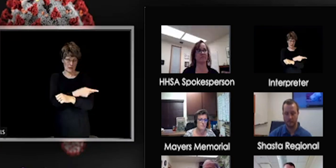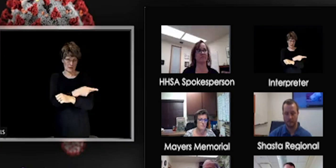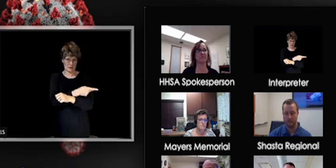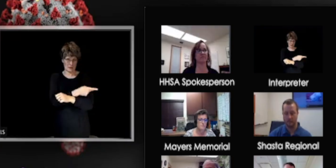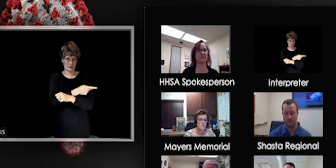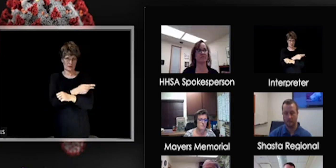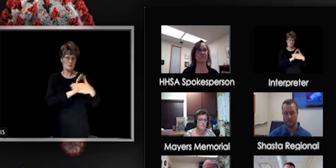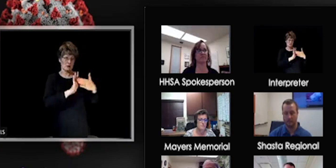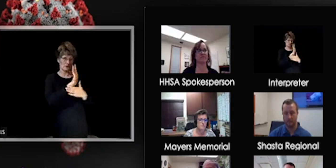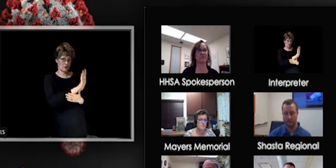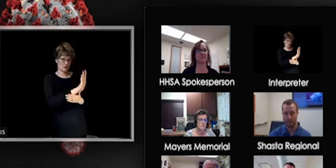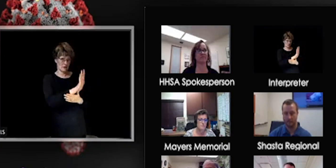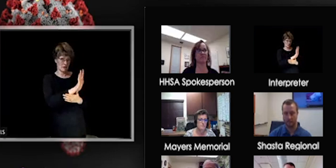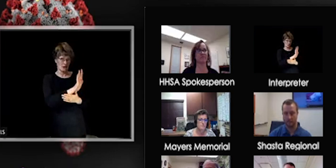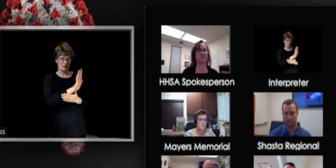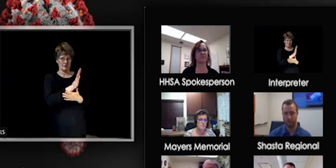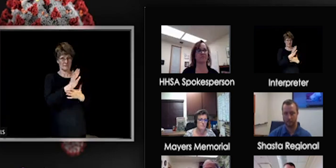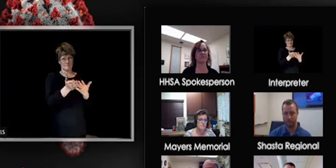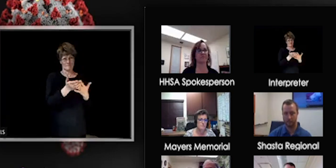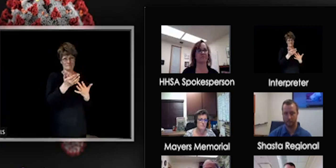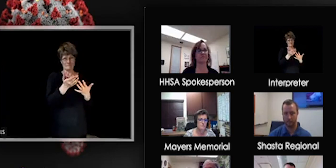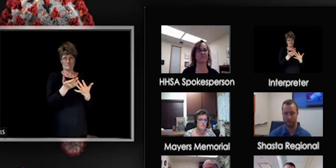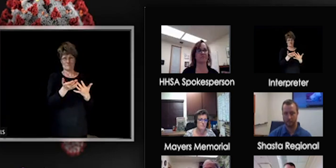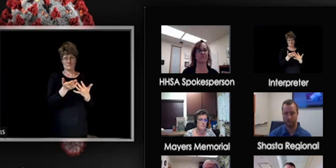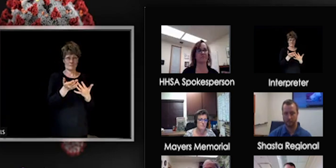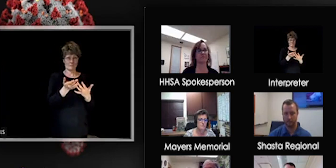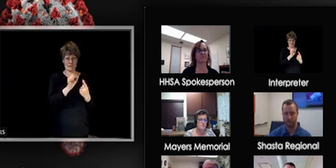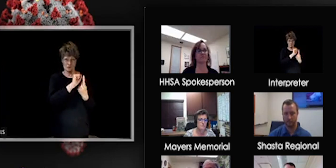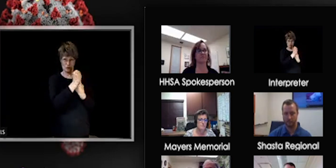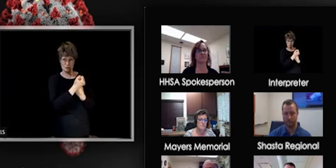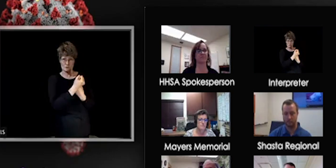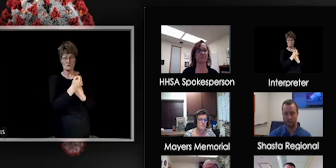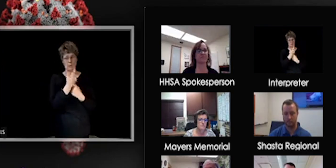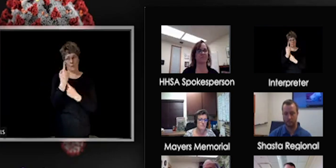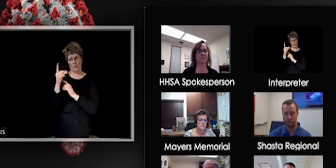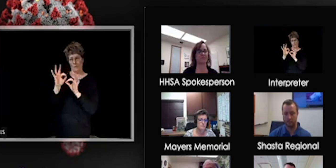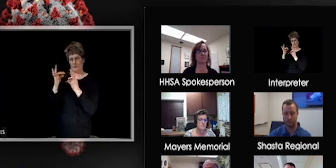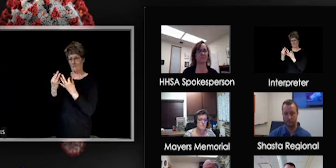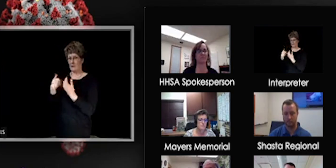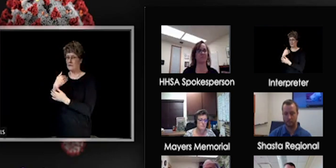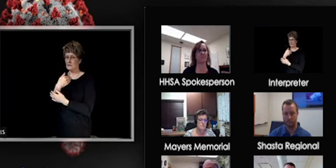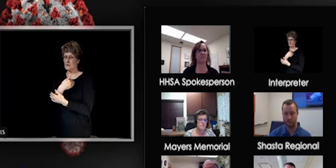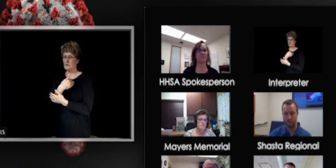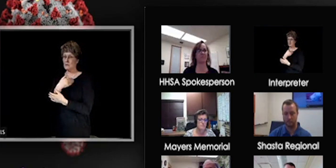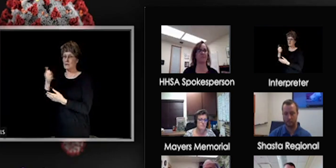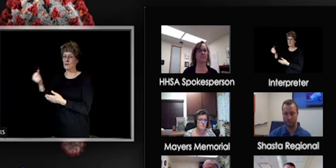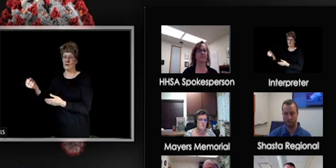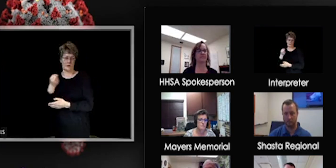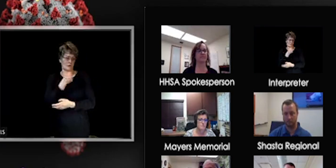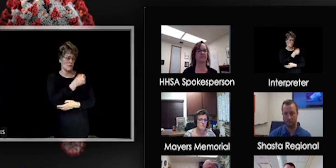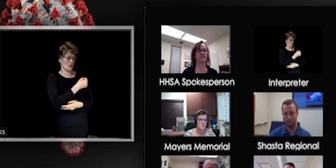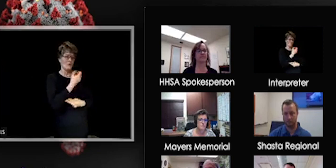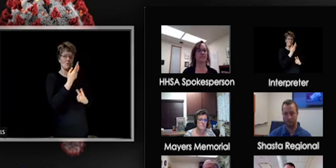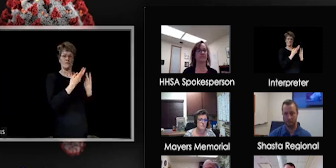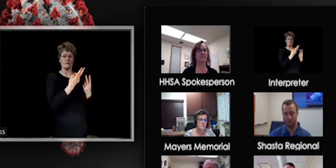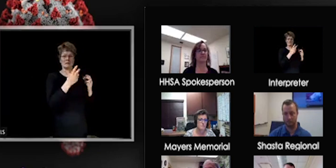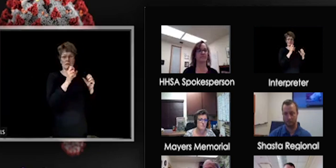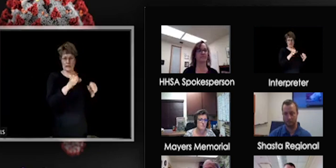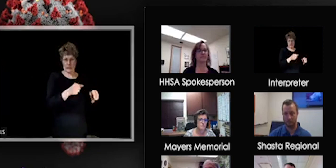clinical condition a family member being present is helpful. Certainly times around the death